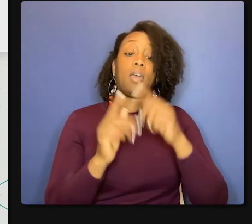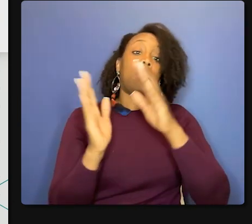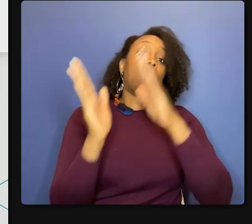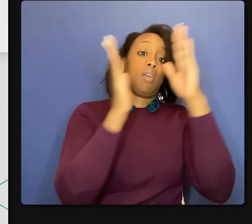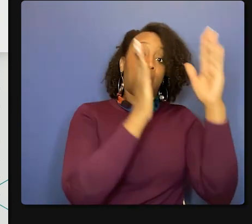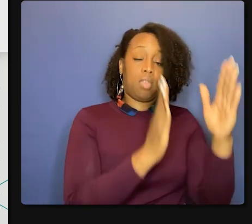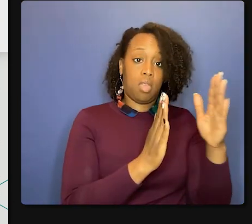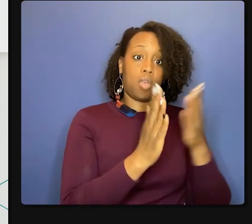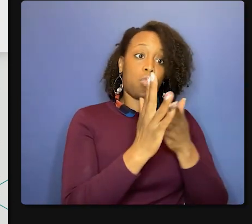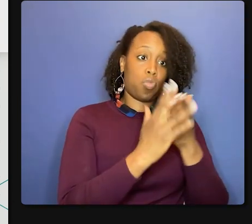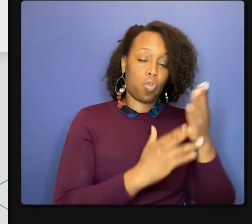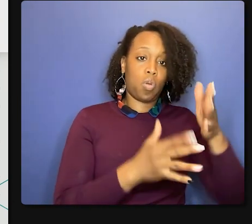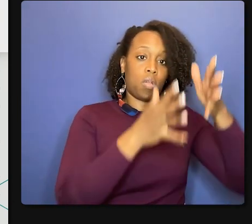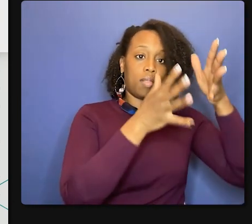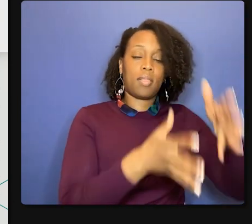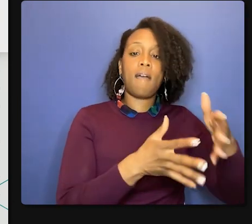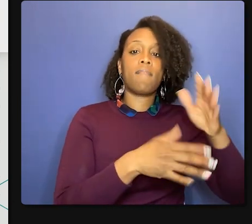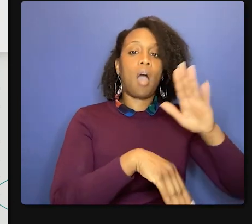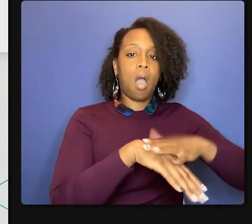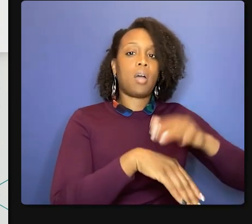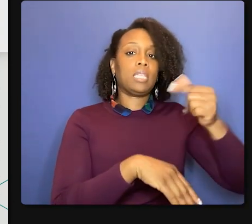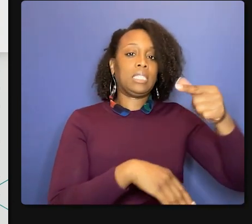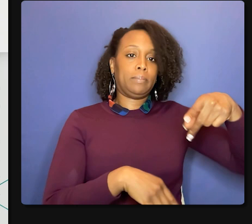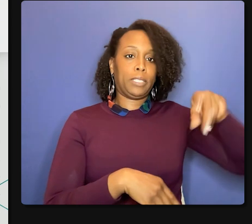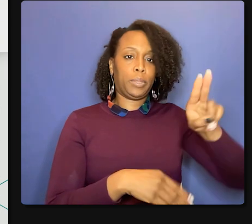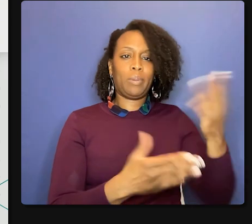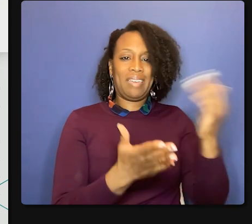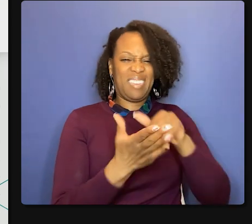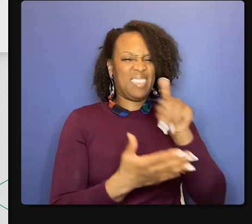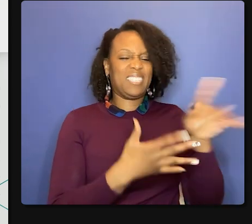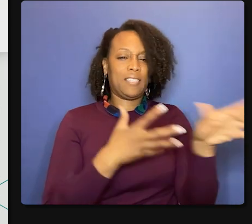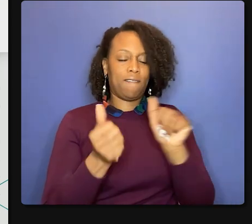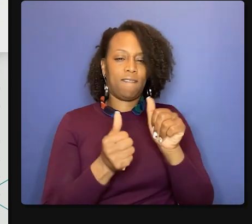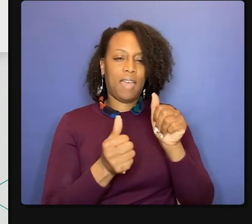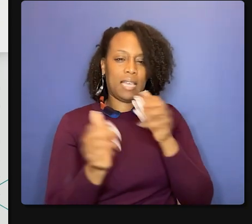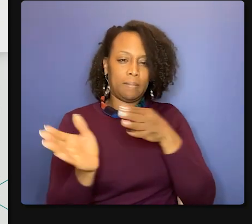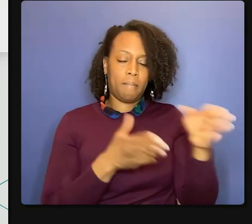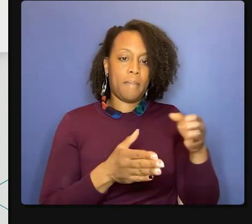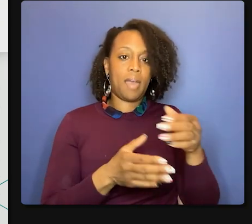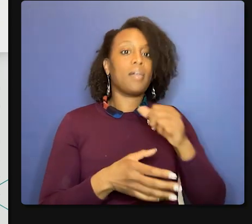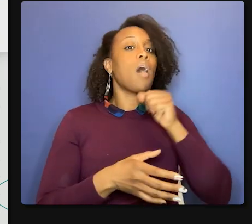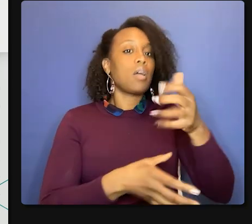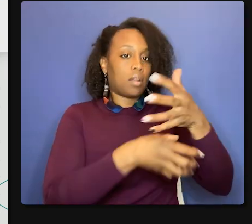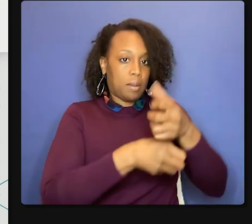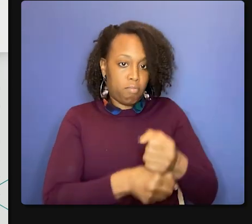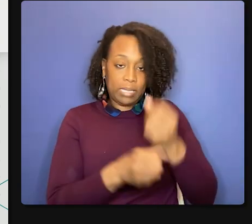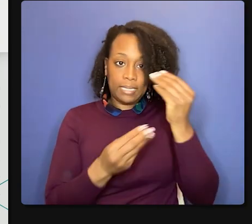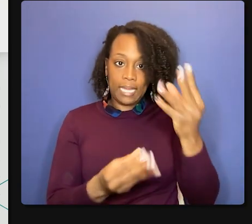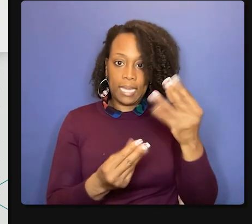And then it follows completely through, so it lands on to the GPU. Again, this is a fast path, uncompressed data.